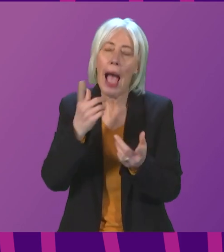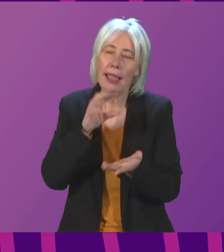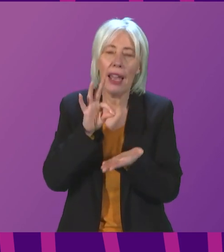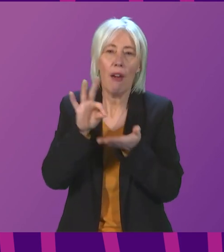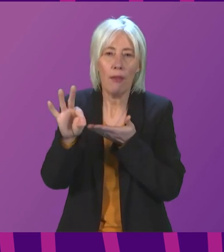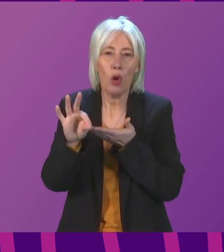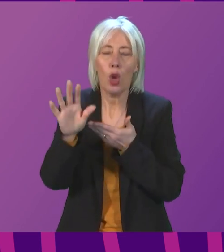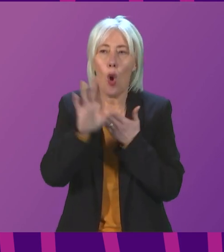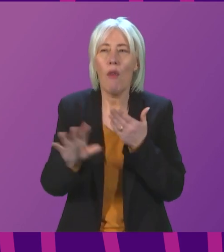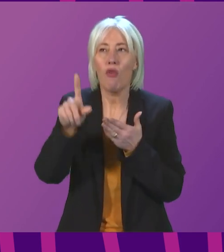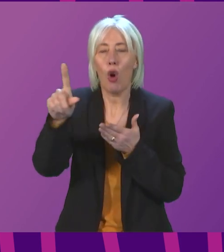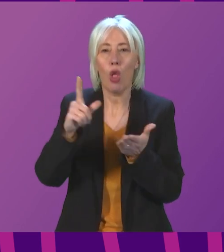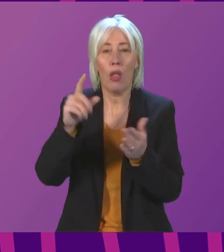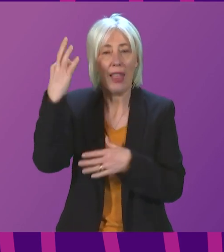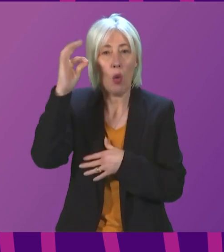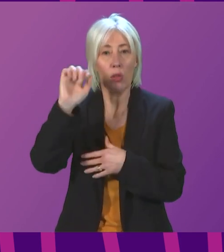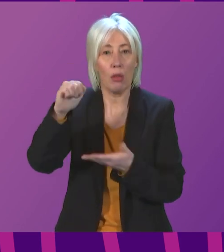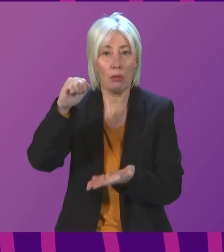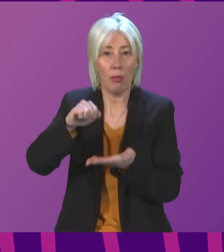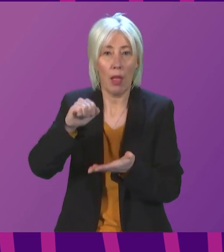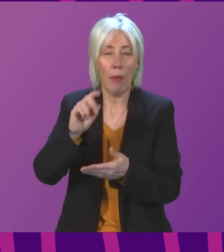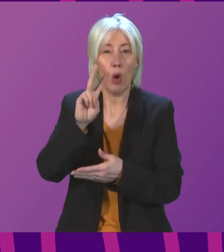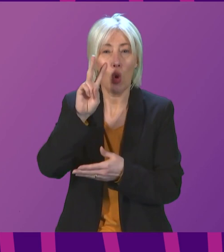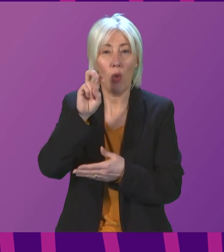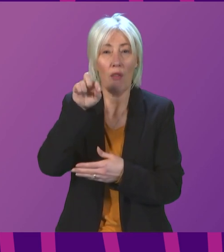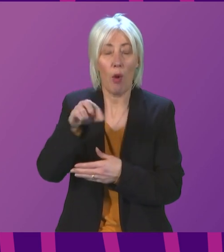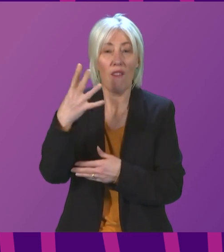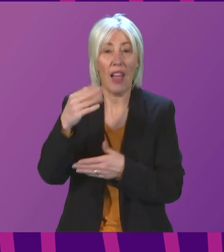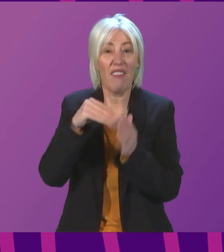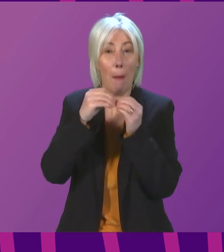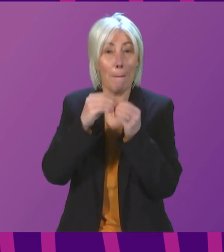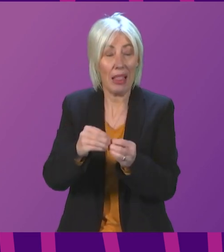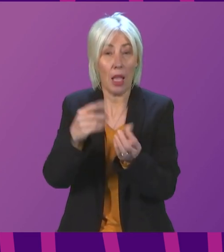The overall local government funding package of more than £12.5 billion represents an